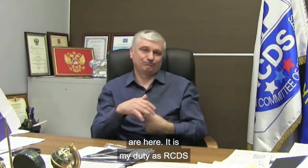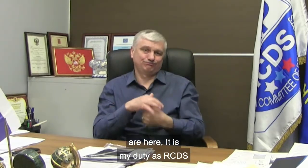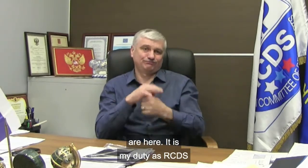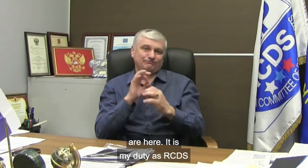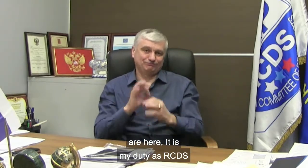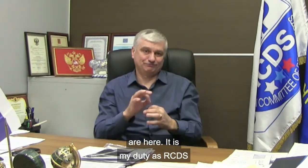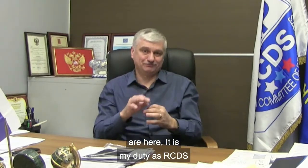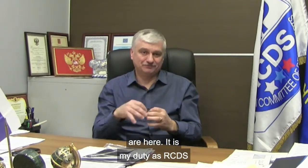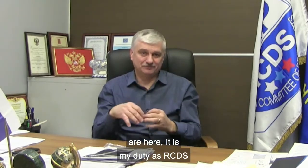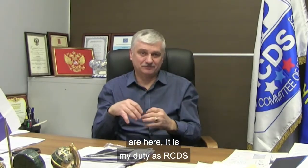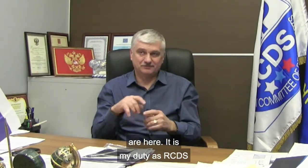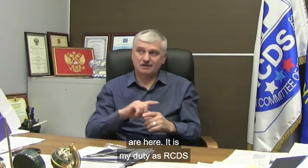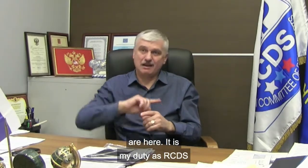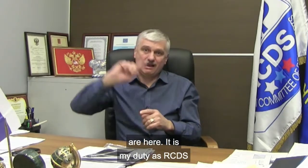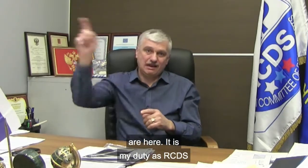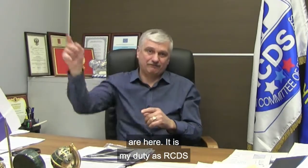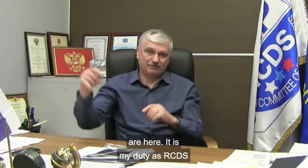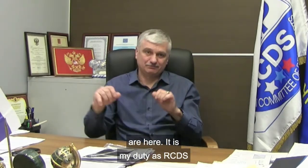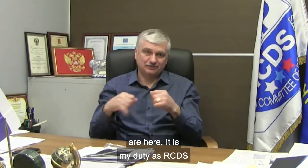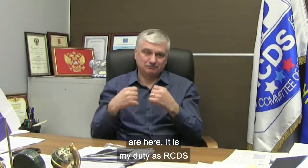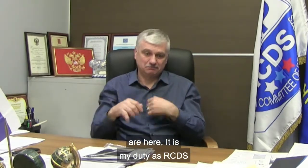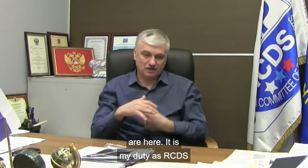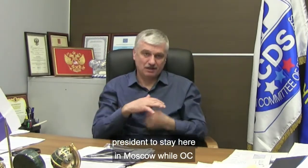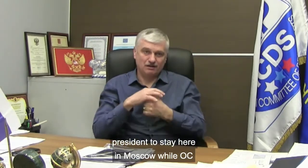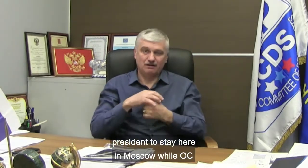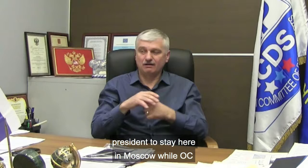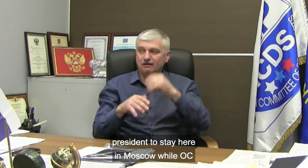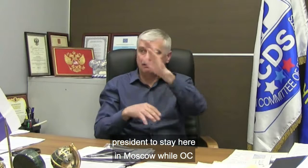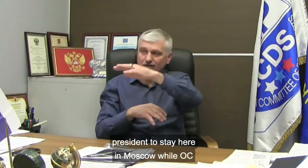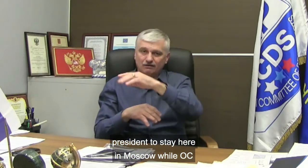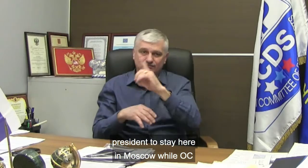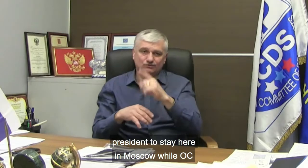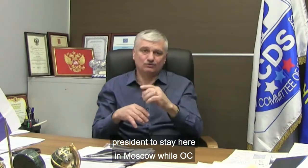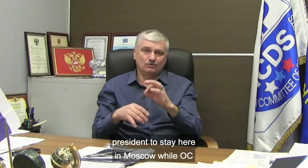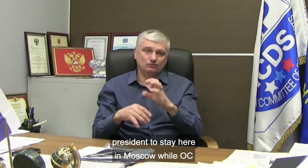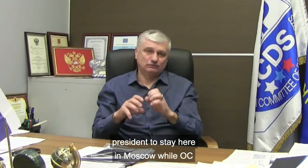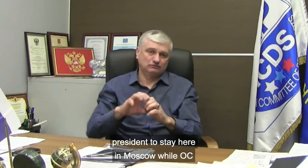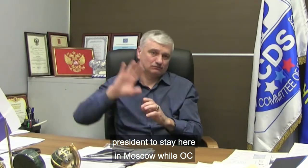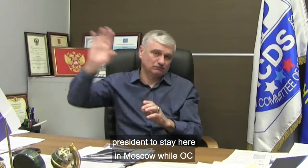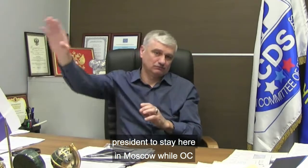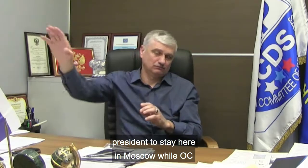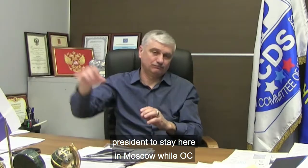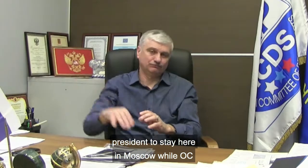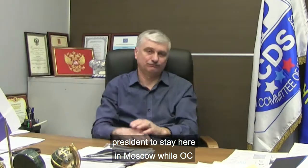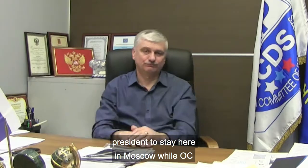are here. It is my duty as RCDS president to stay here in Moscow while OC